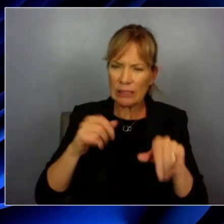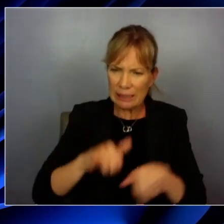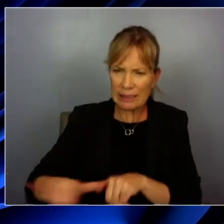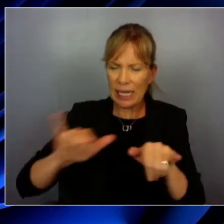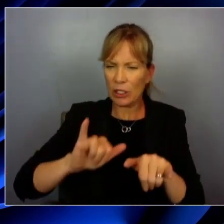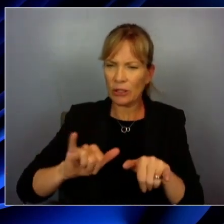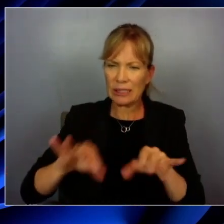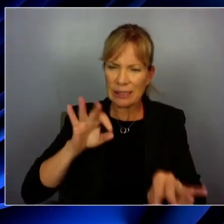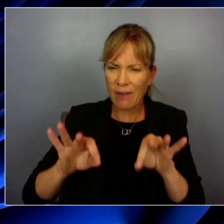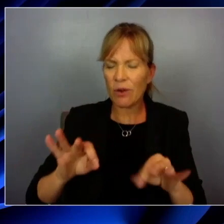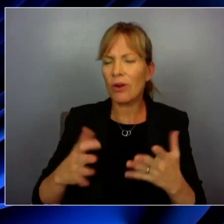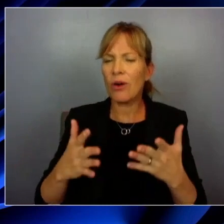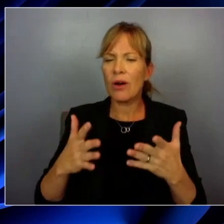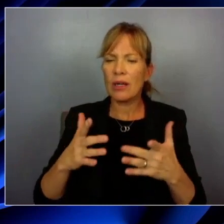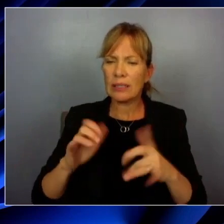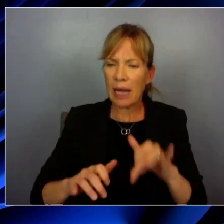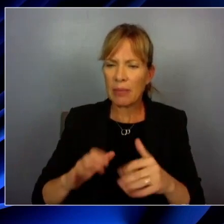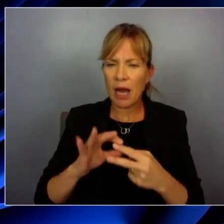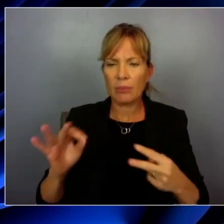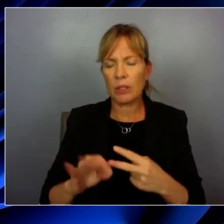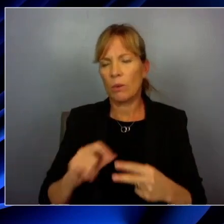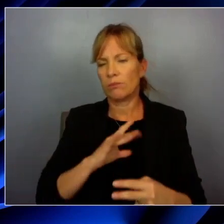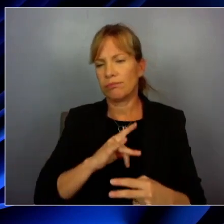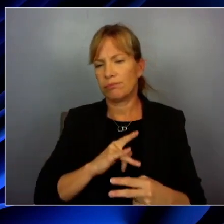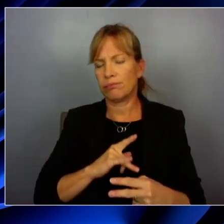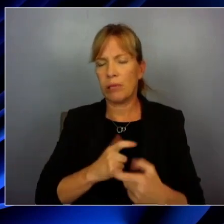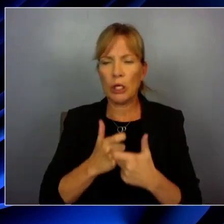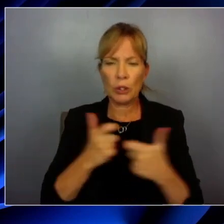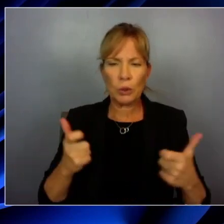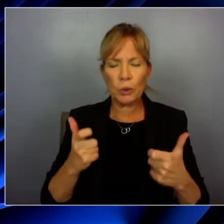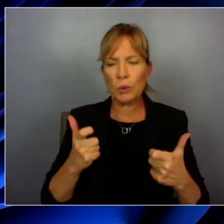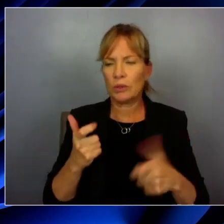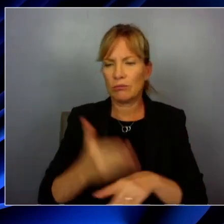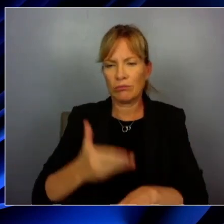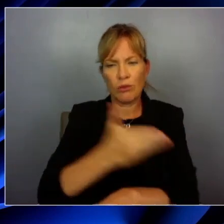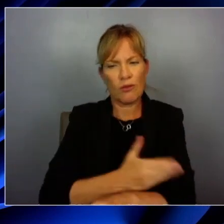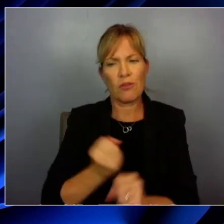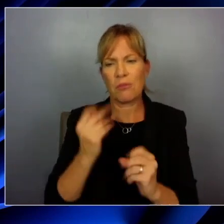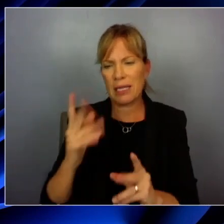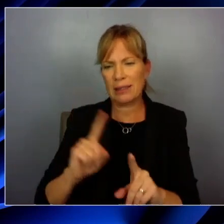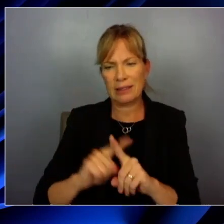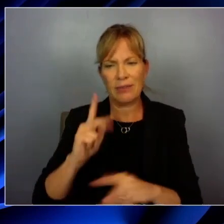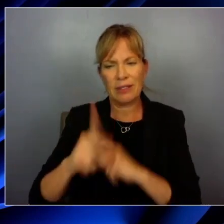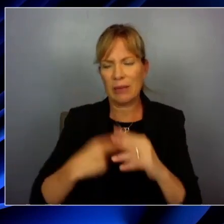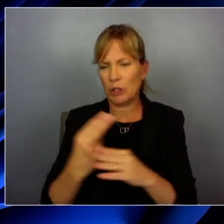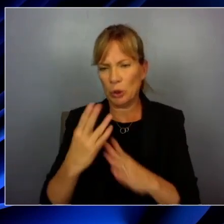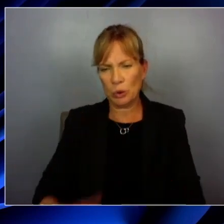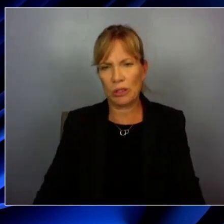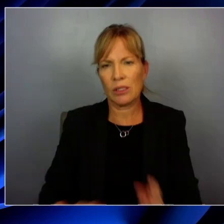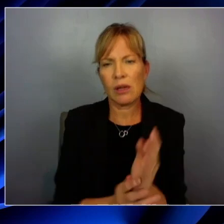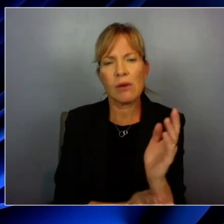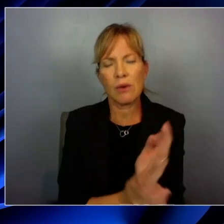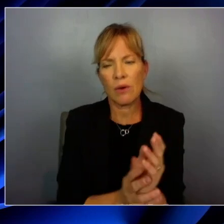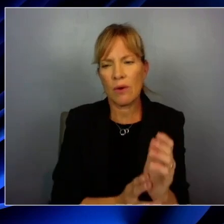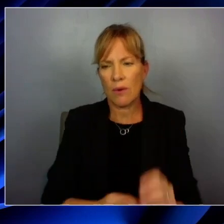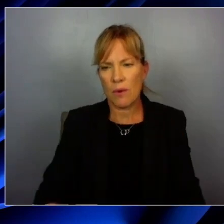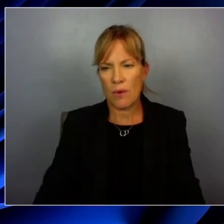I think is going to be a major step forward for many many different types of users. It also takes us into kind